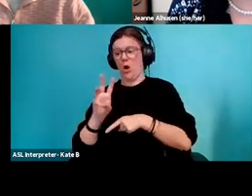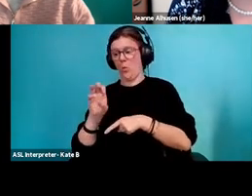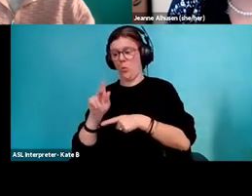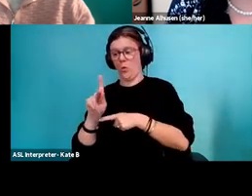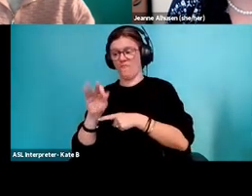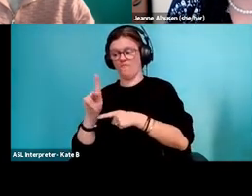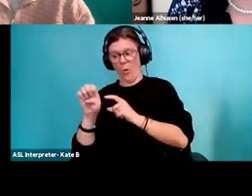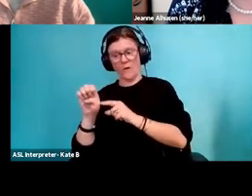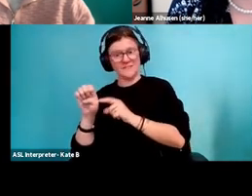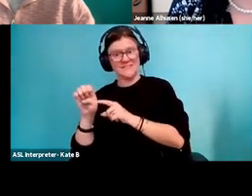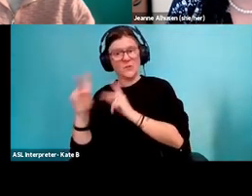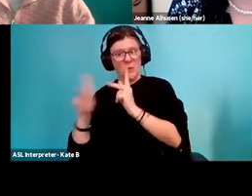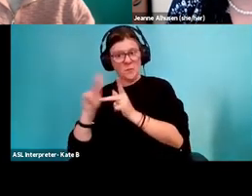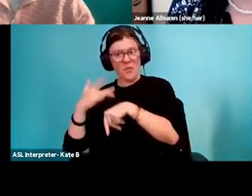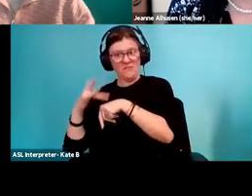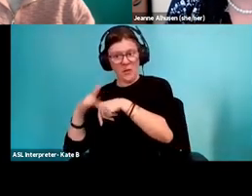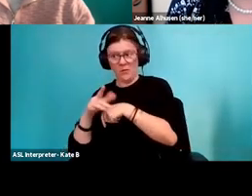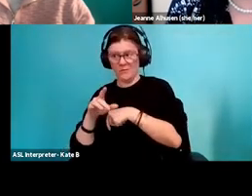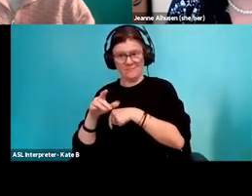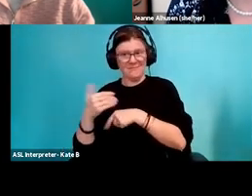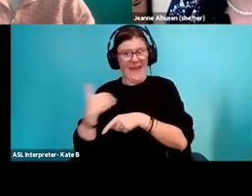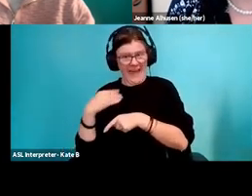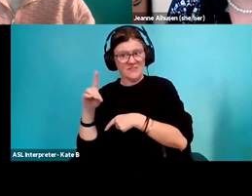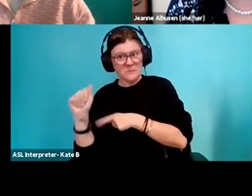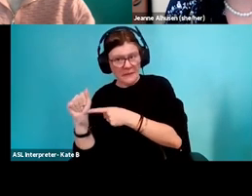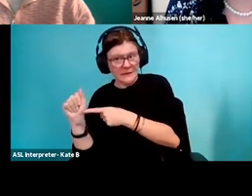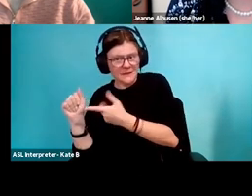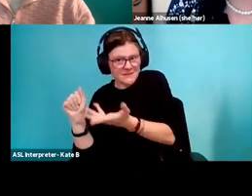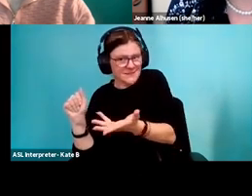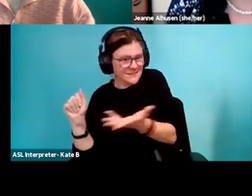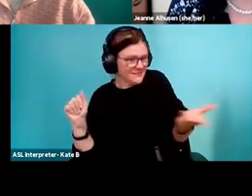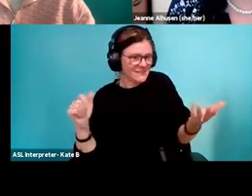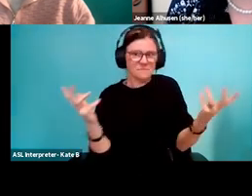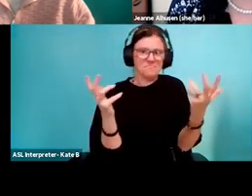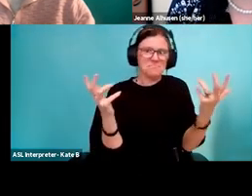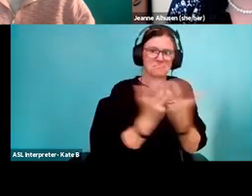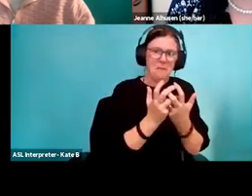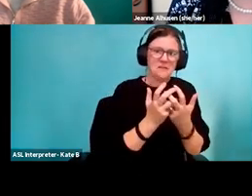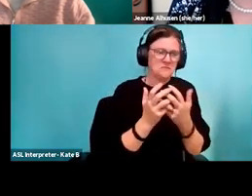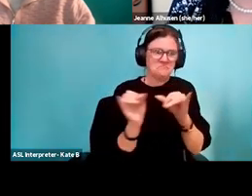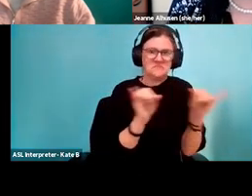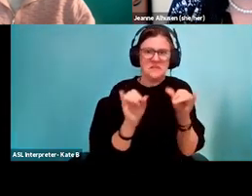reflects the disability community. We have seen more recently, in research aimed at reducing